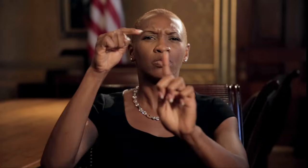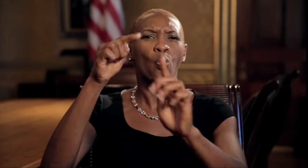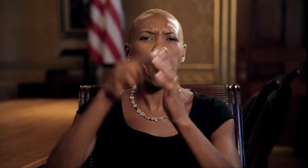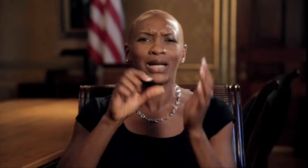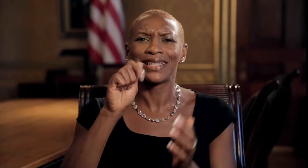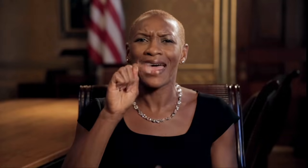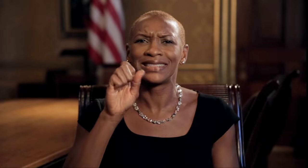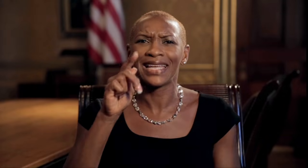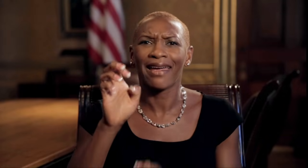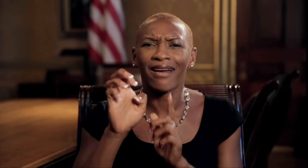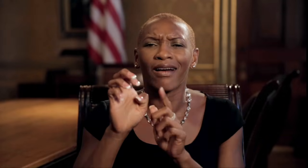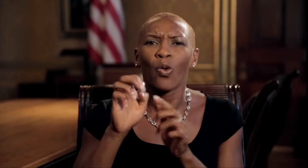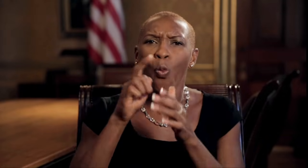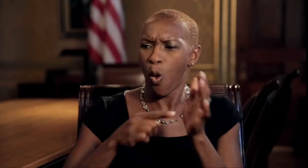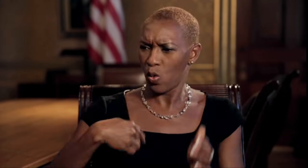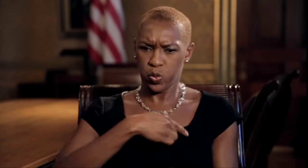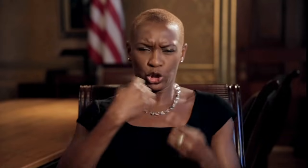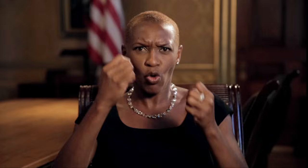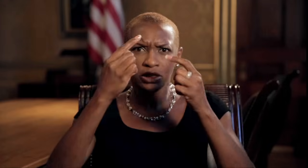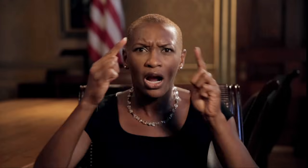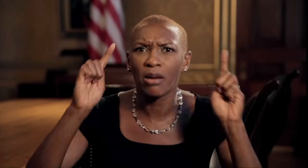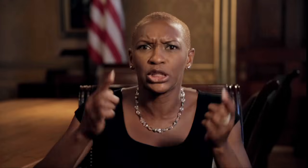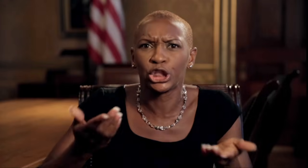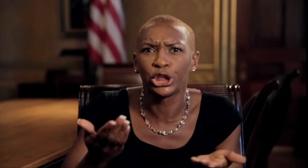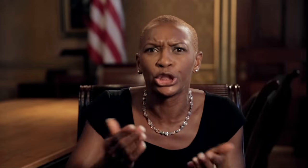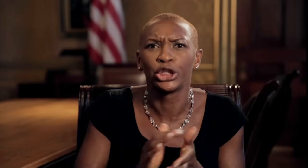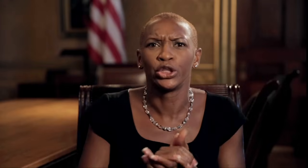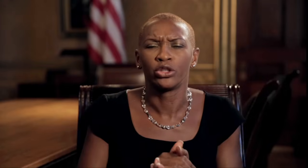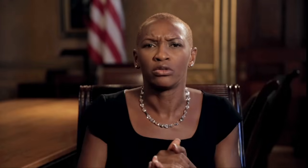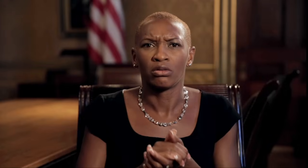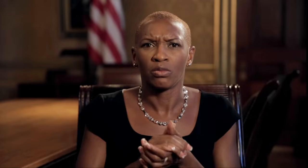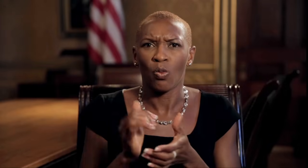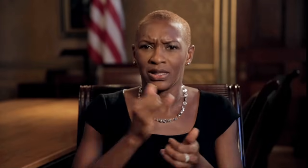What's at stake? What are we trying to accomplish here?